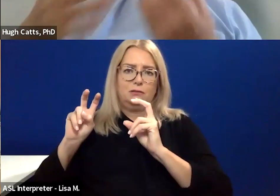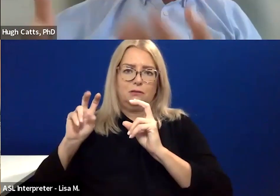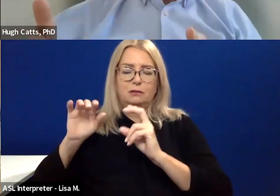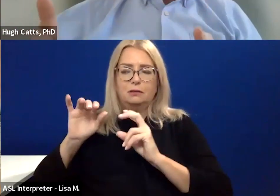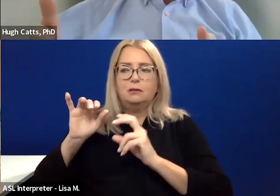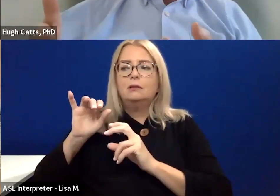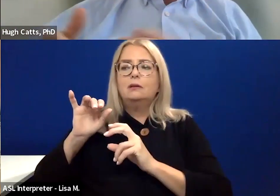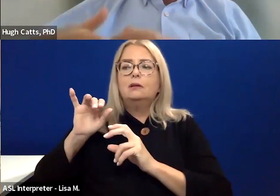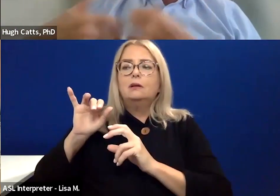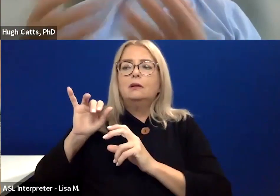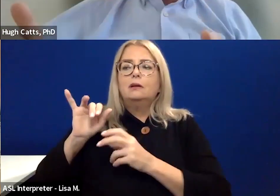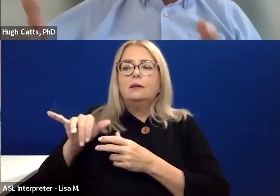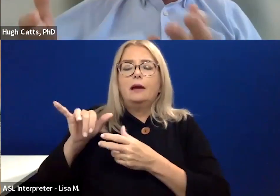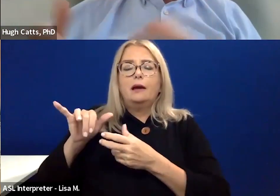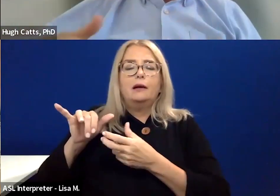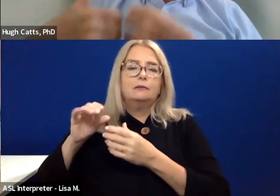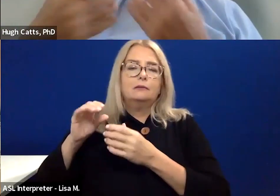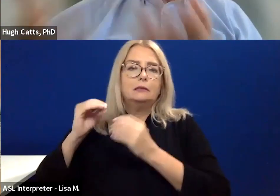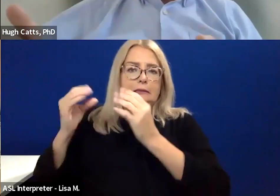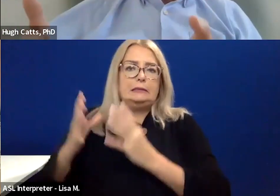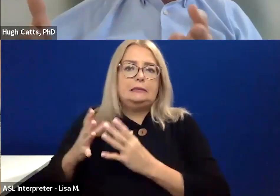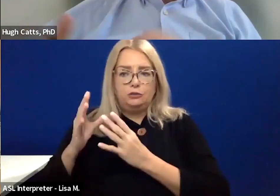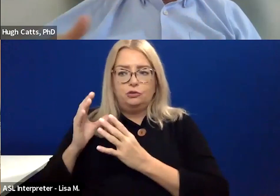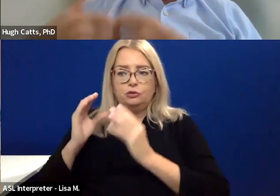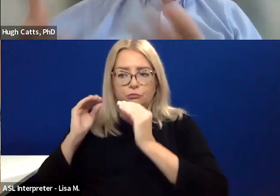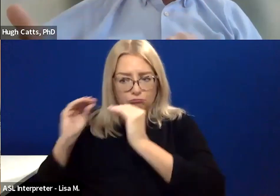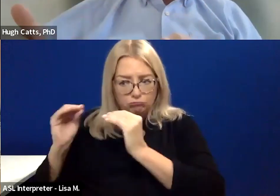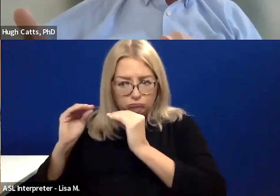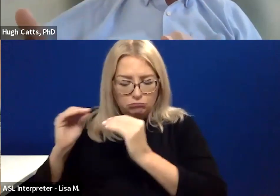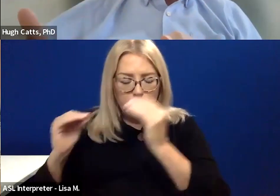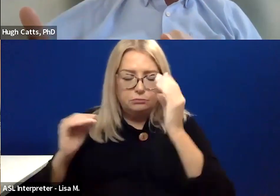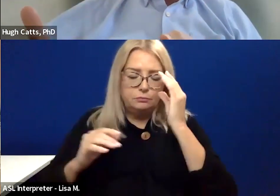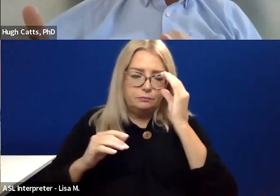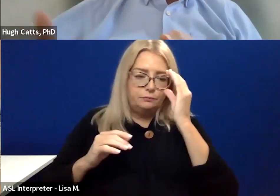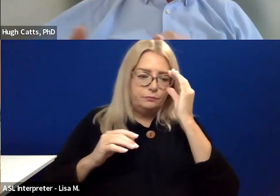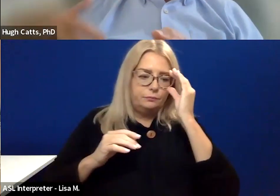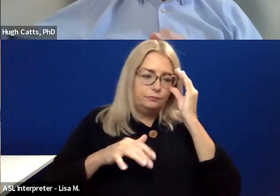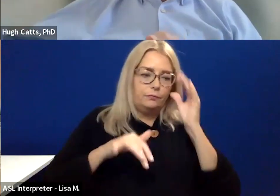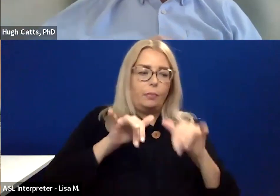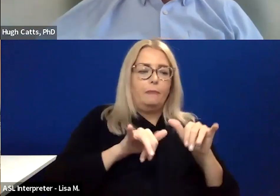you measure the child's understanding of a text at the beginning of the semester and at the end